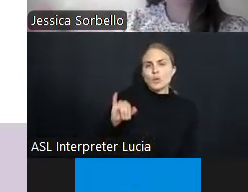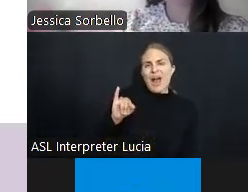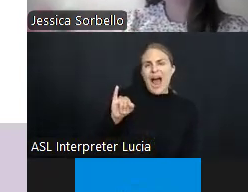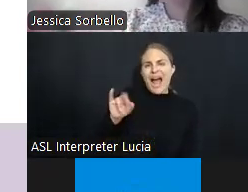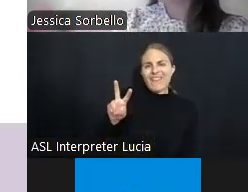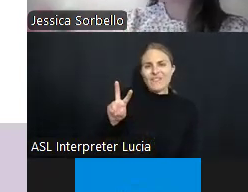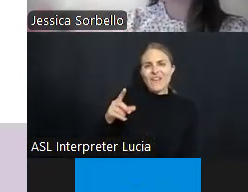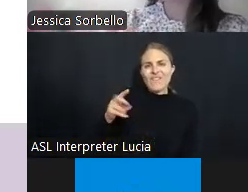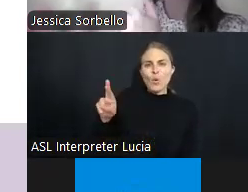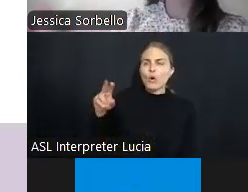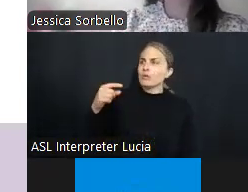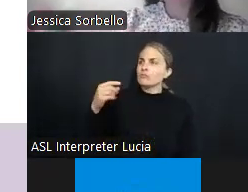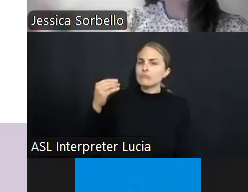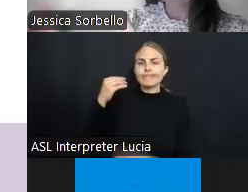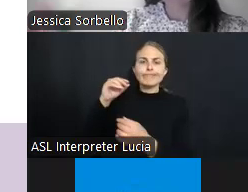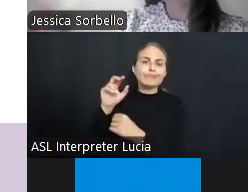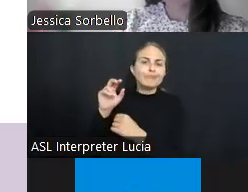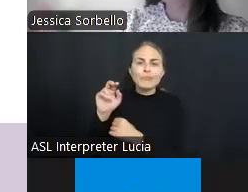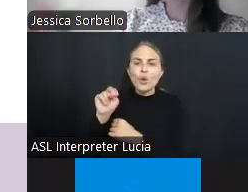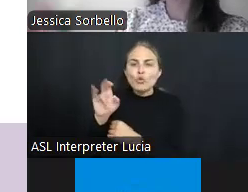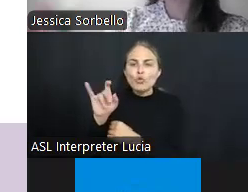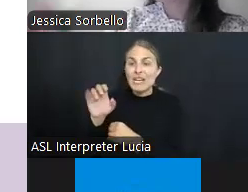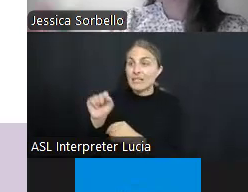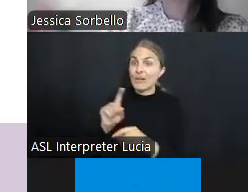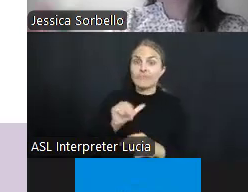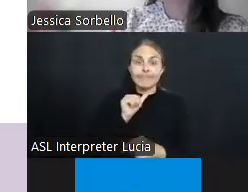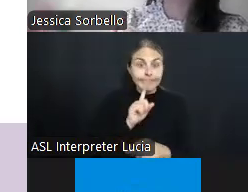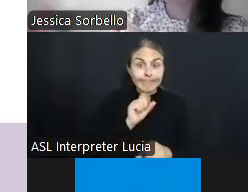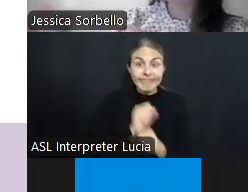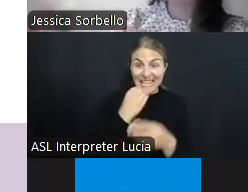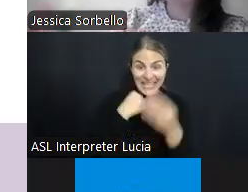again hooked up to the same FMRI machine and asked to